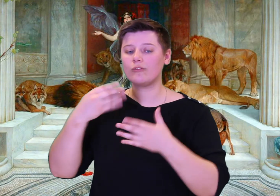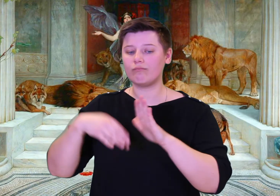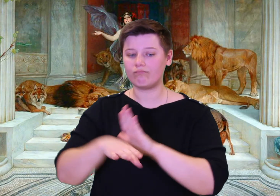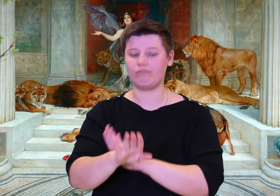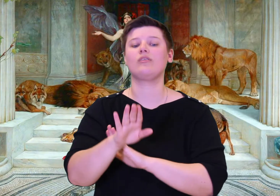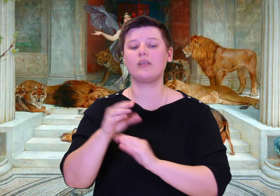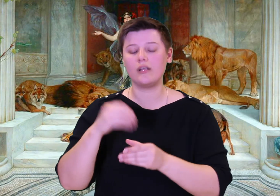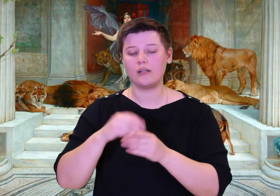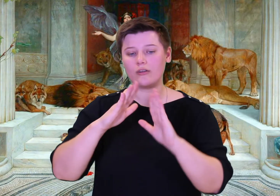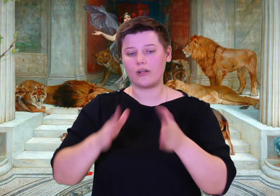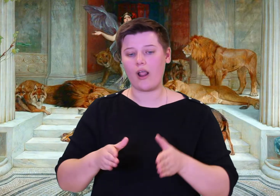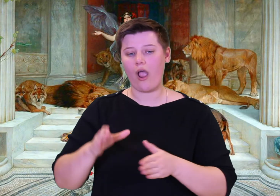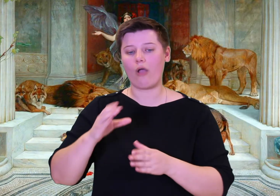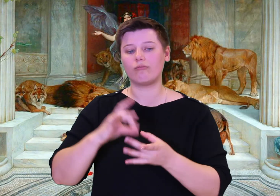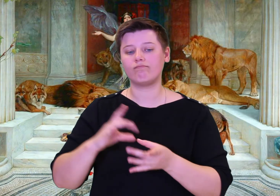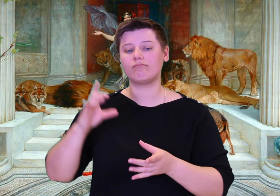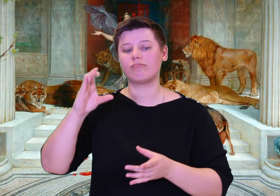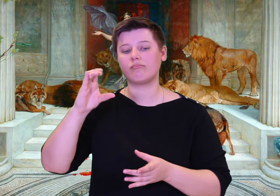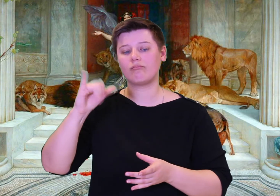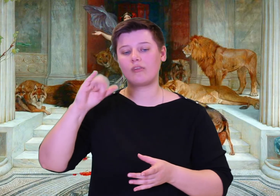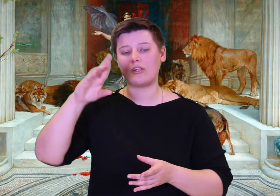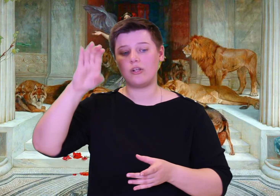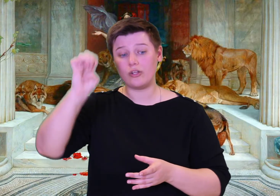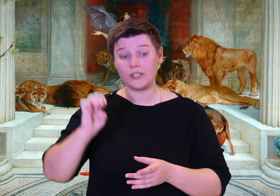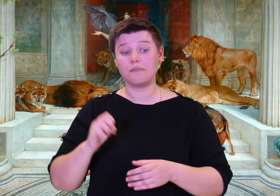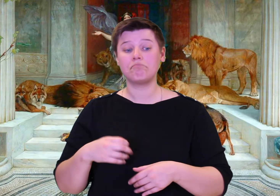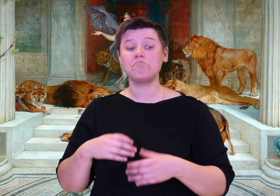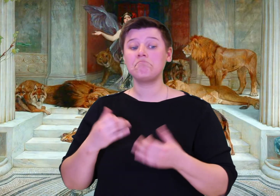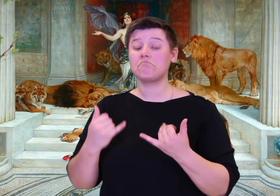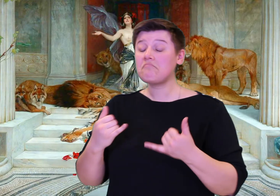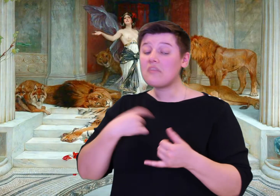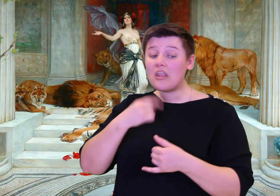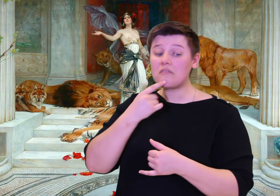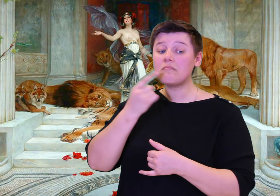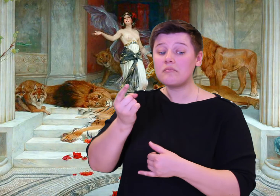you can set them free? You cannot.